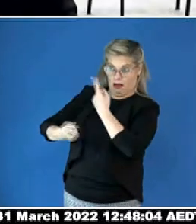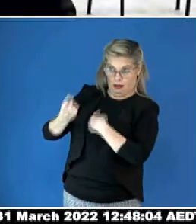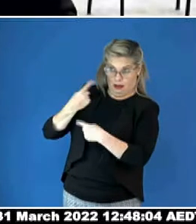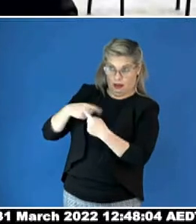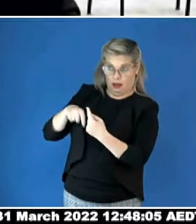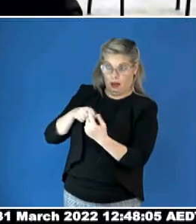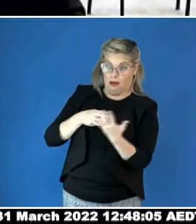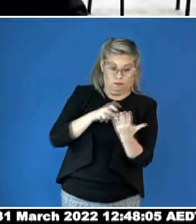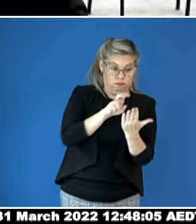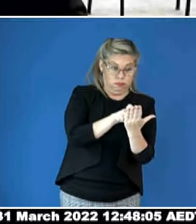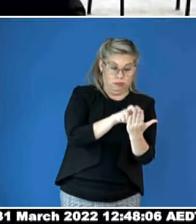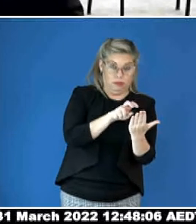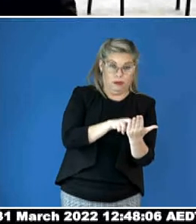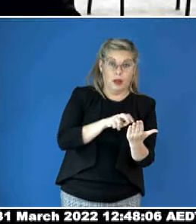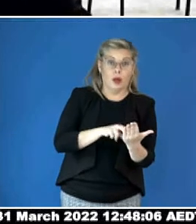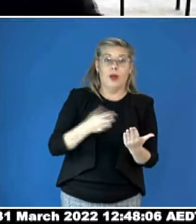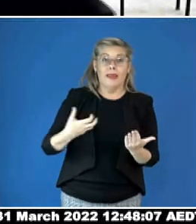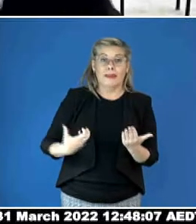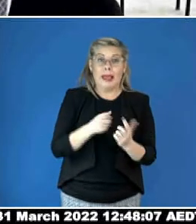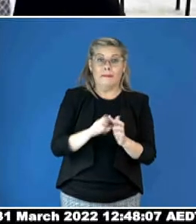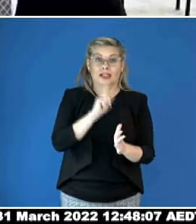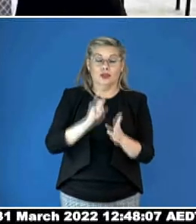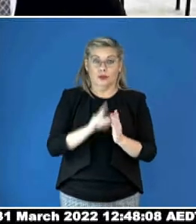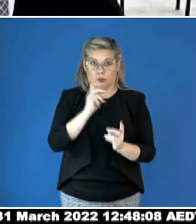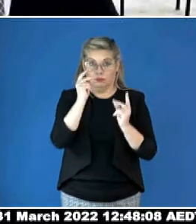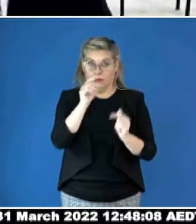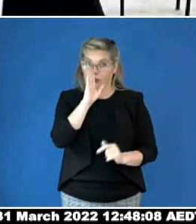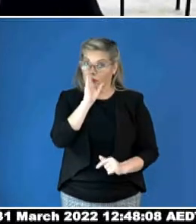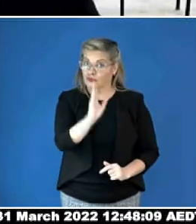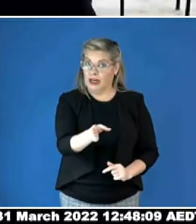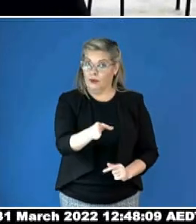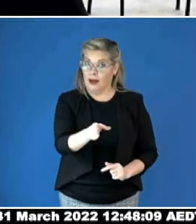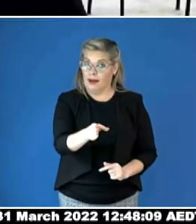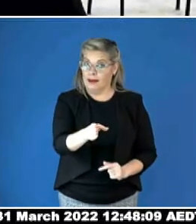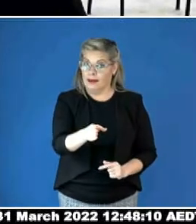took as a response, the immediate response to the action.